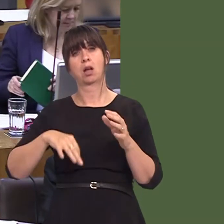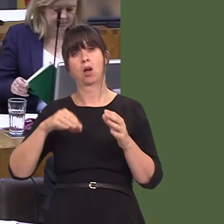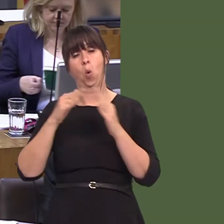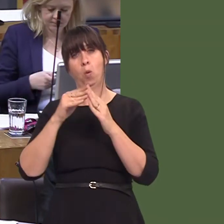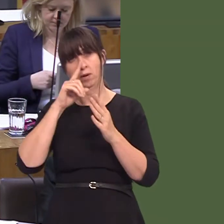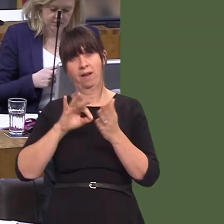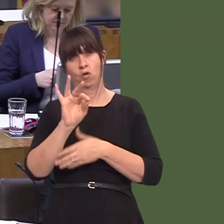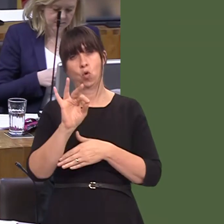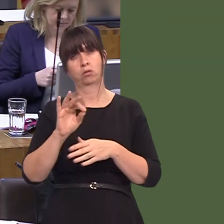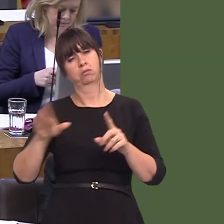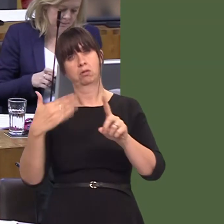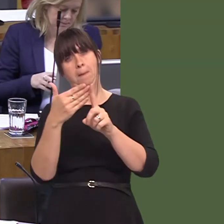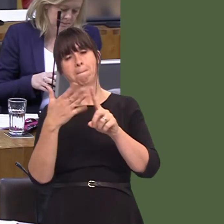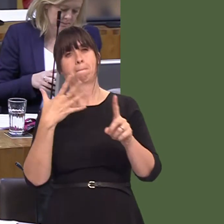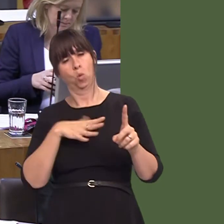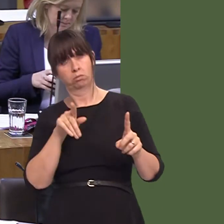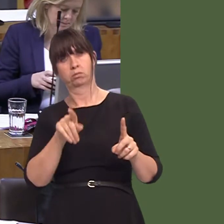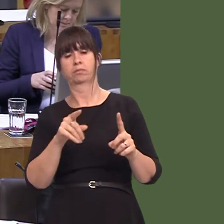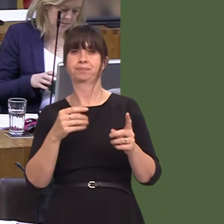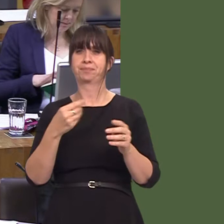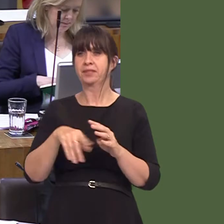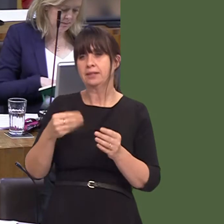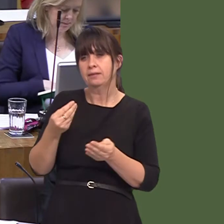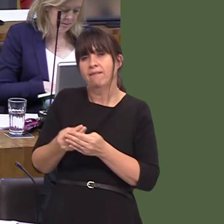Weíre providing additional support for social housing and financing to get small companies